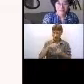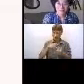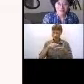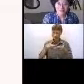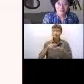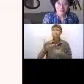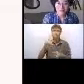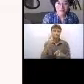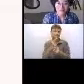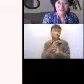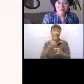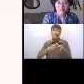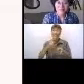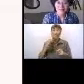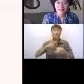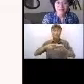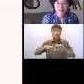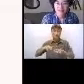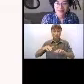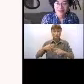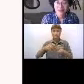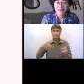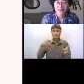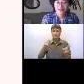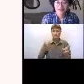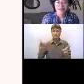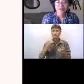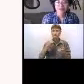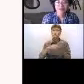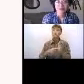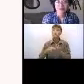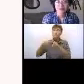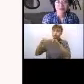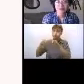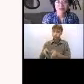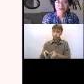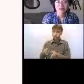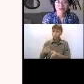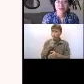someone who identifies as a person of colour. Um, yeah, I think that's, that is that that